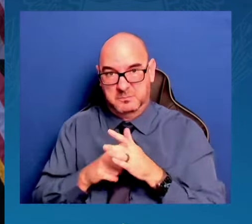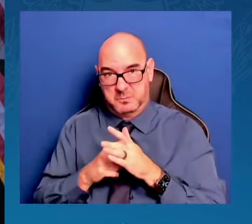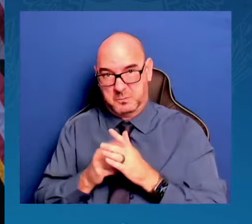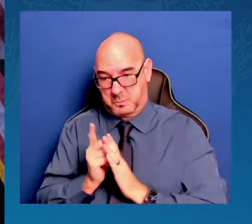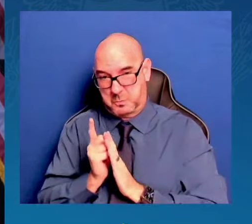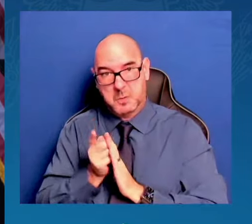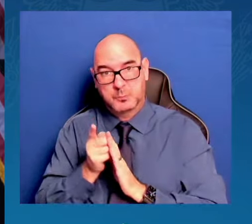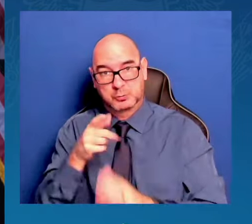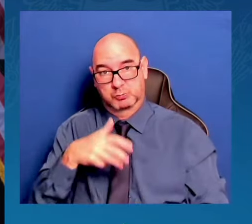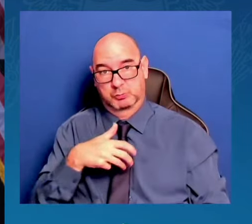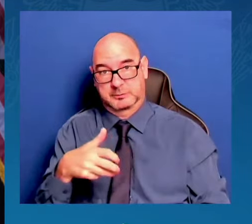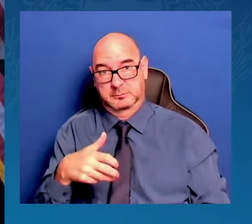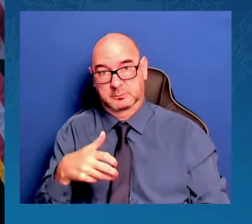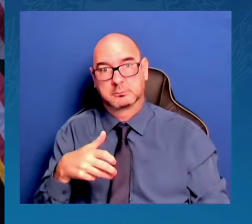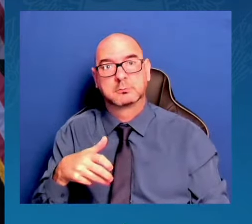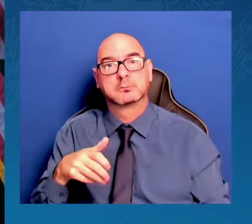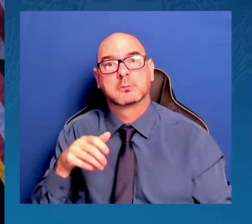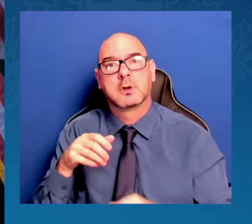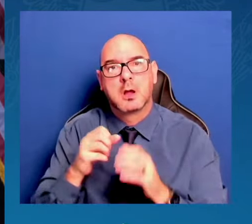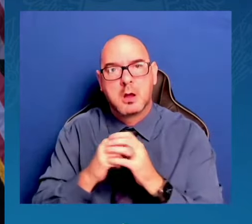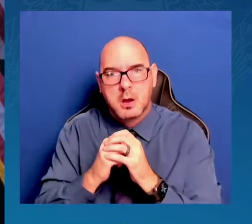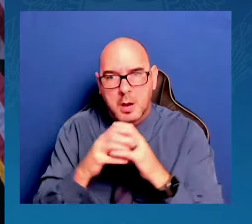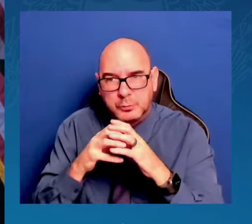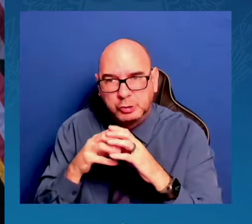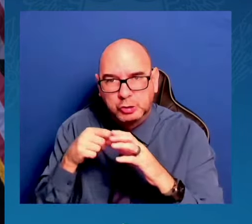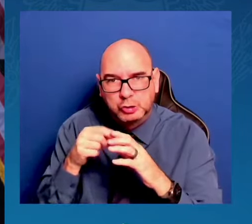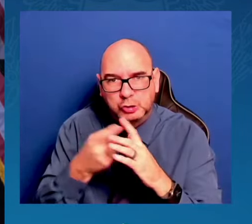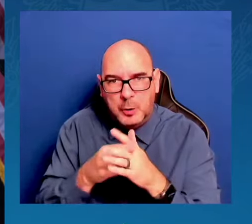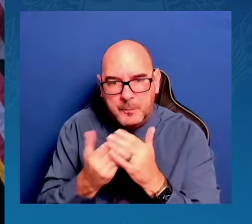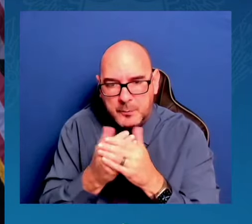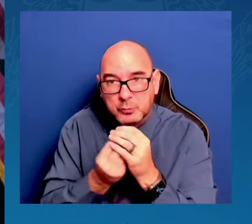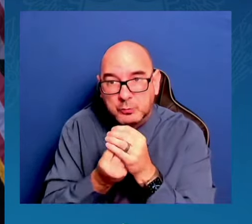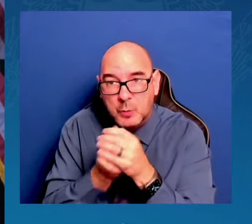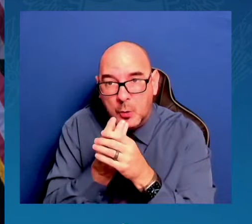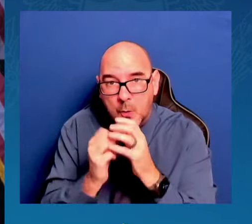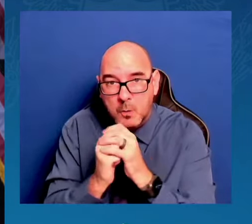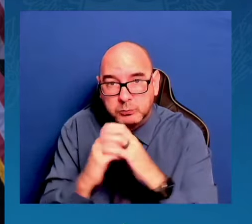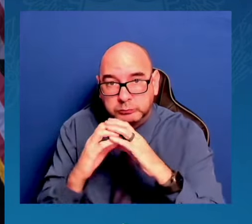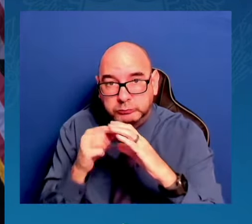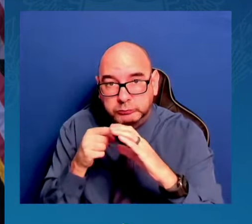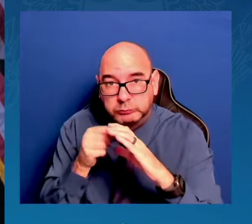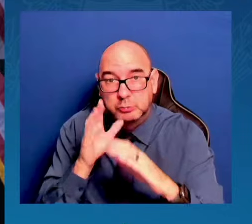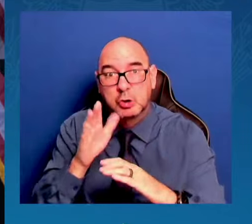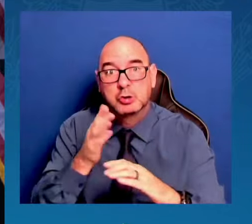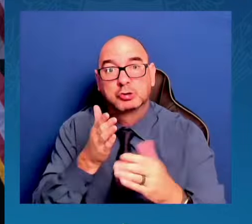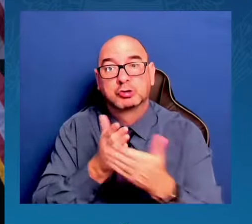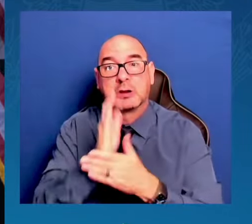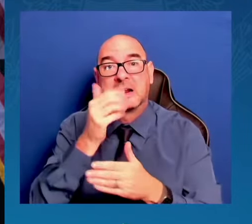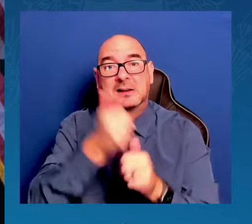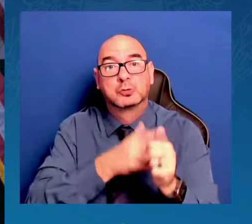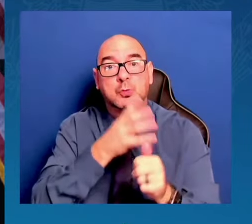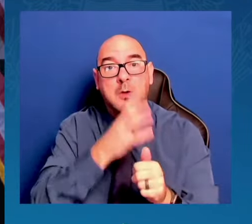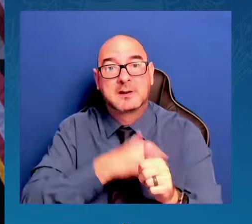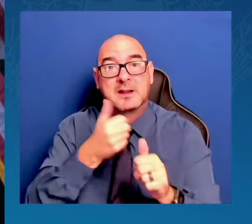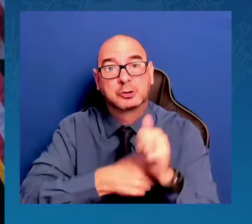The right of every woman in every state in this country to make decisions about her own body is on the line.